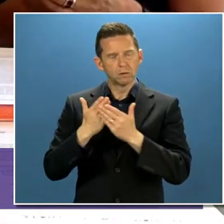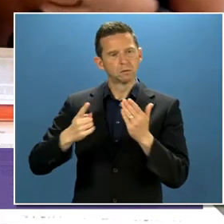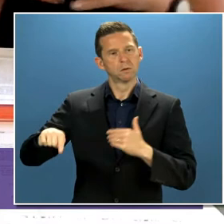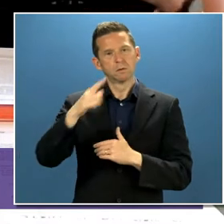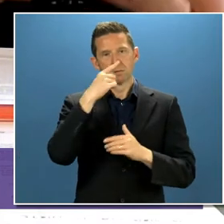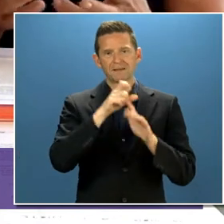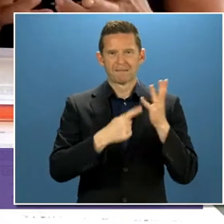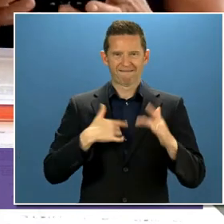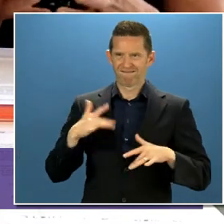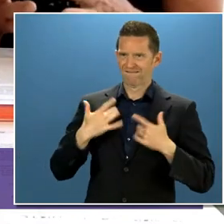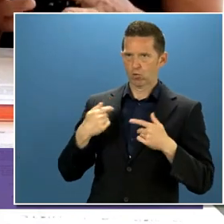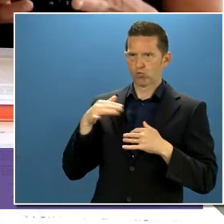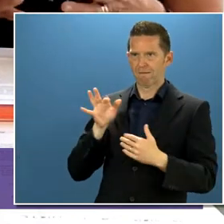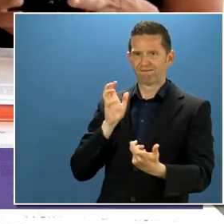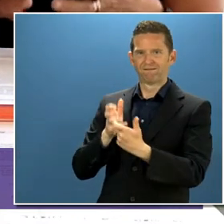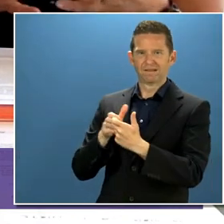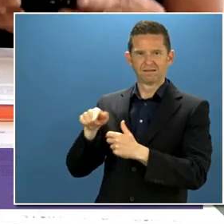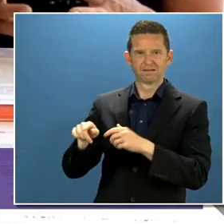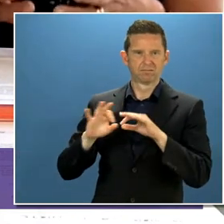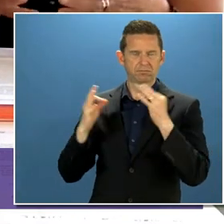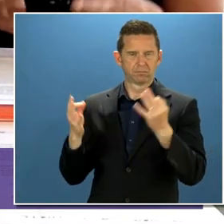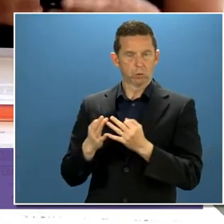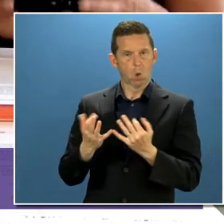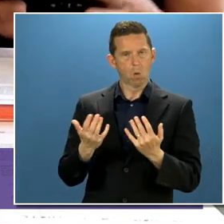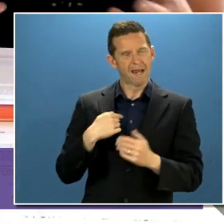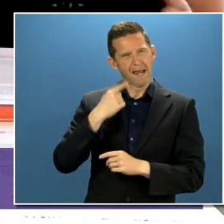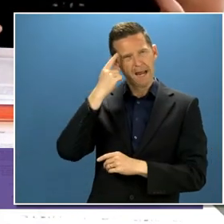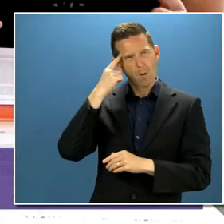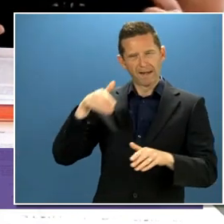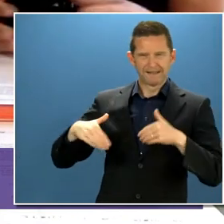So this whole idea of how can a culture be more inclusive of disability and what